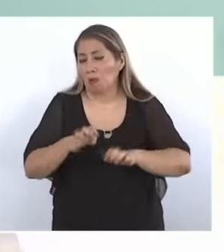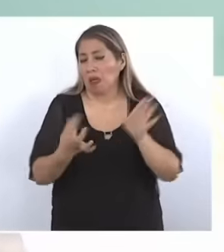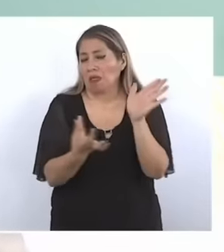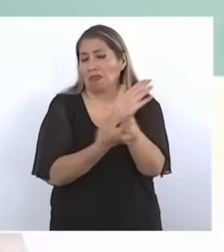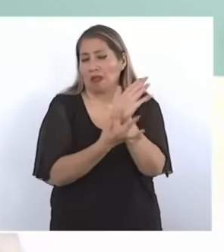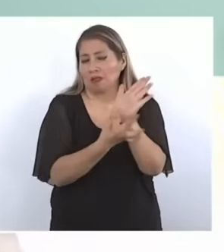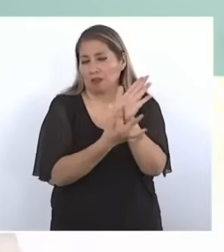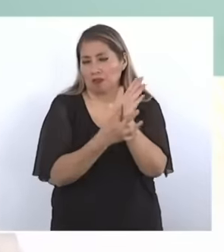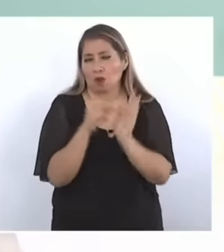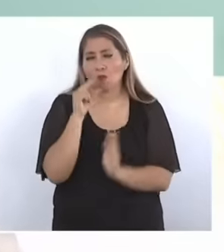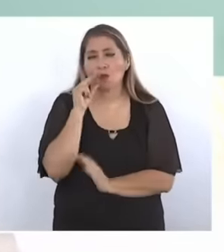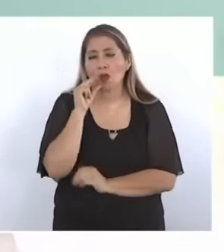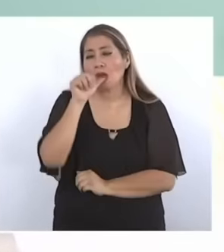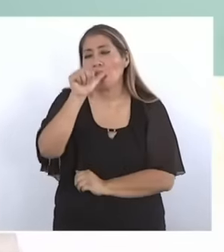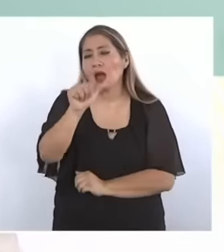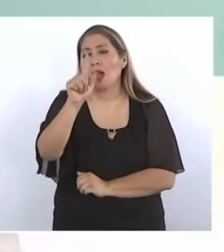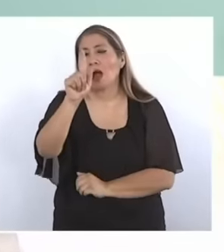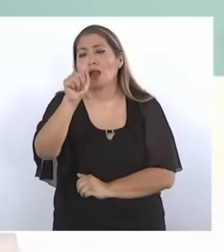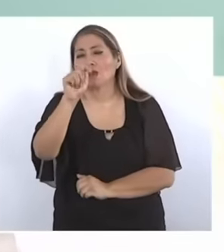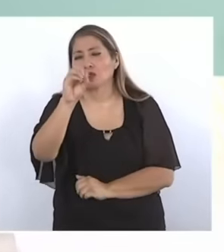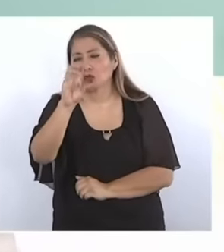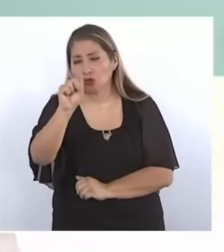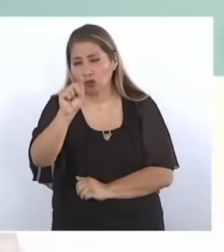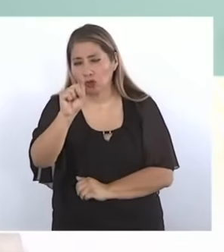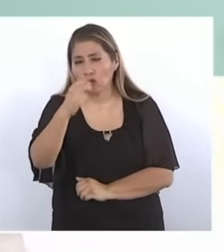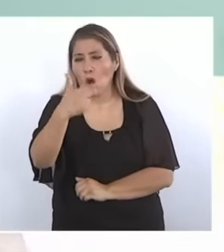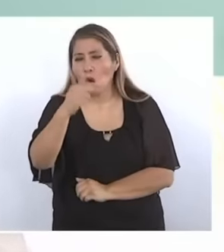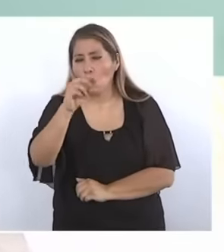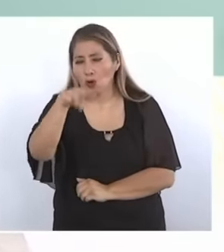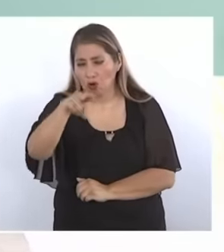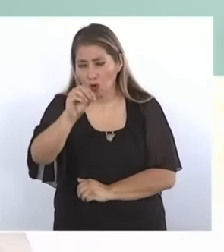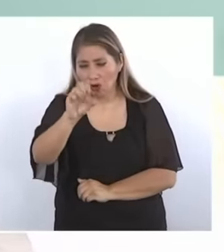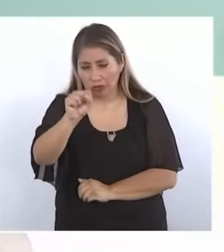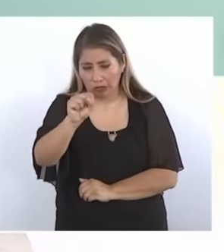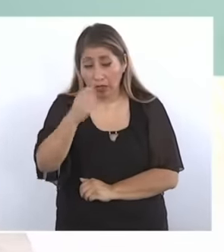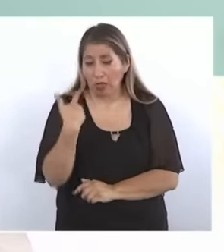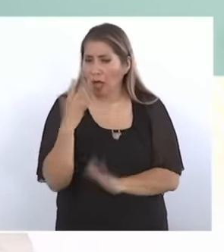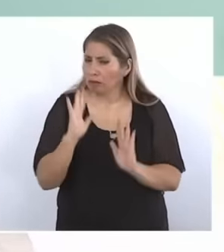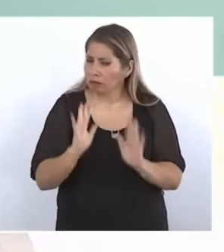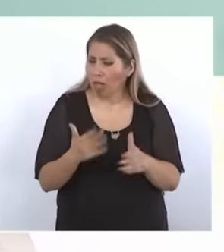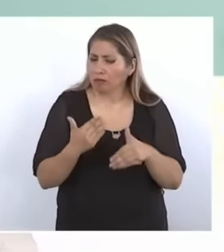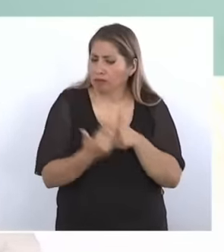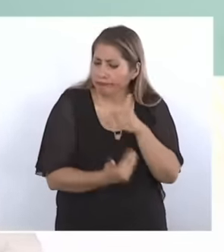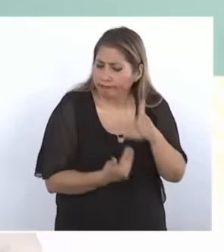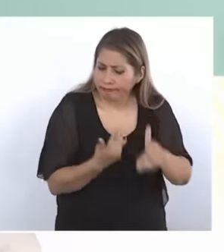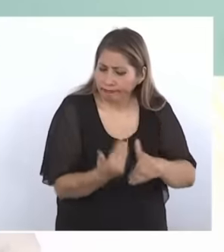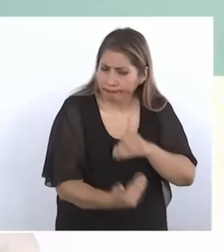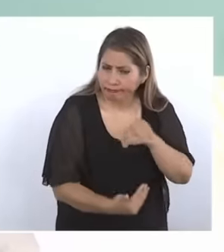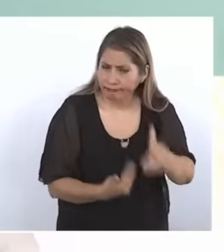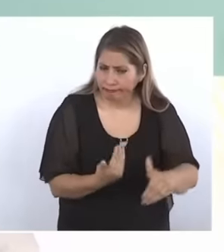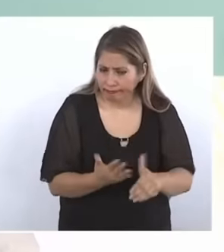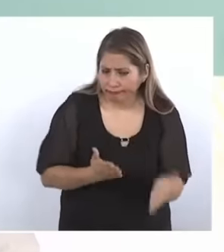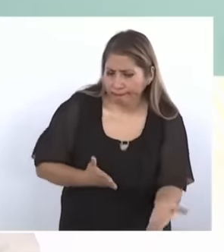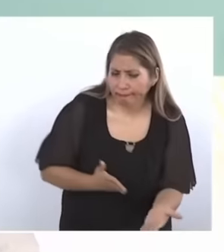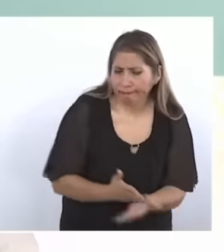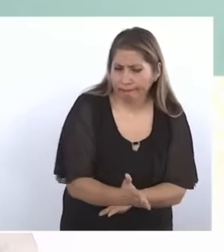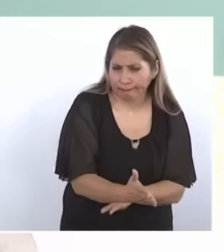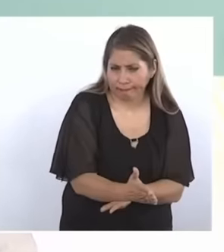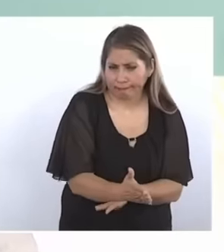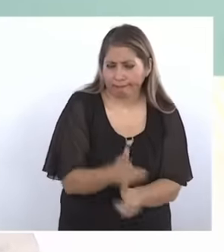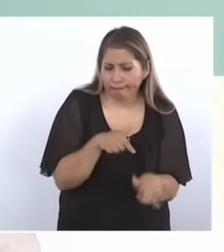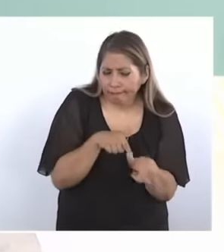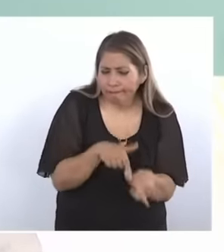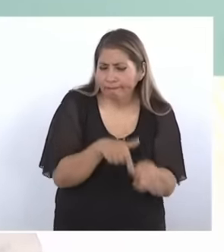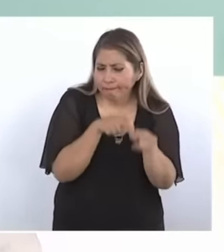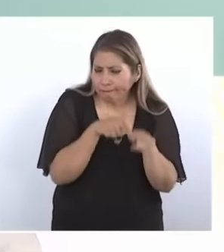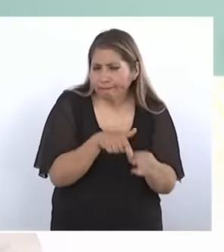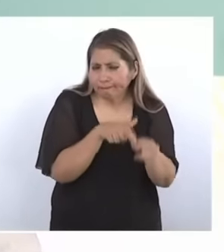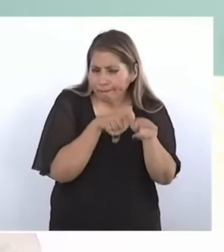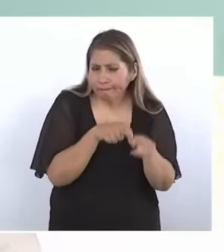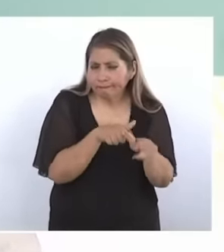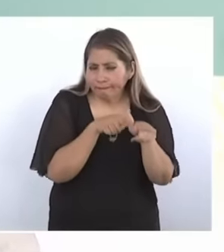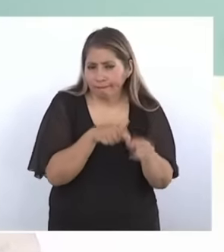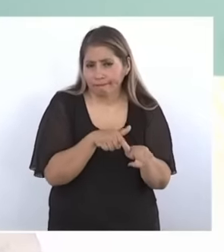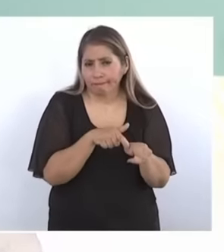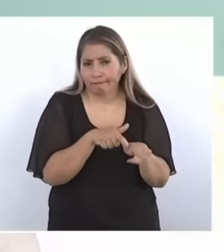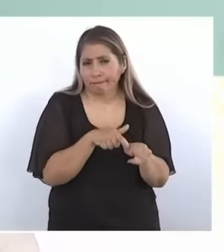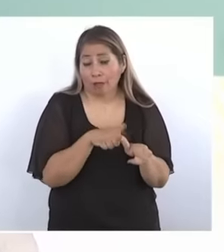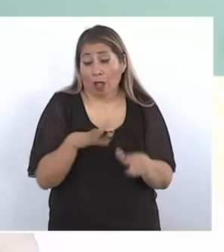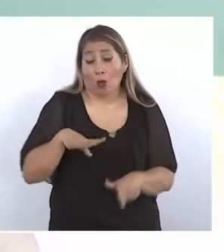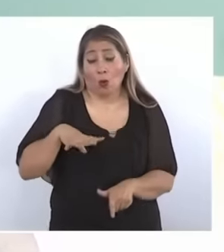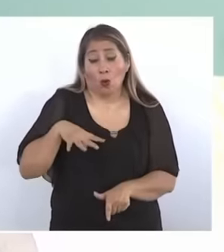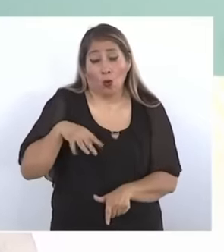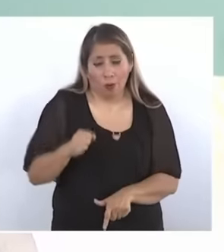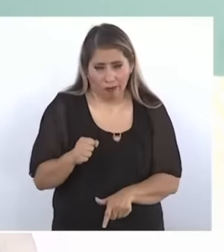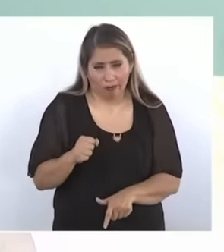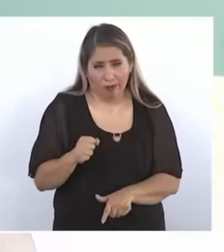this entire region. We are going to move forward with you. This is a joint effort. Of course